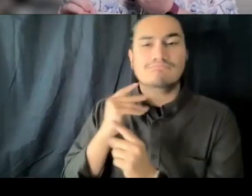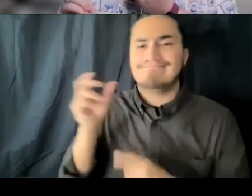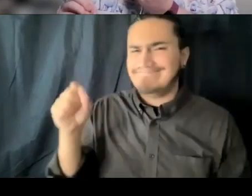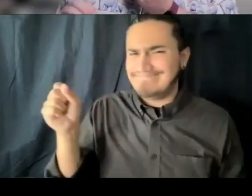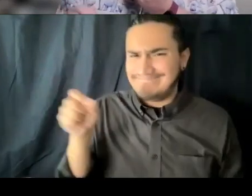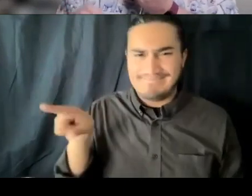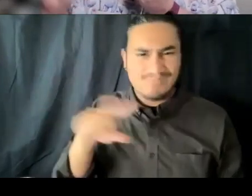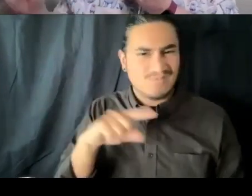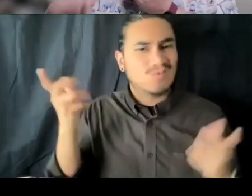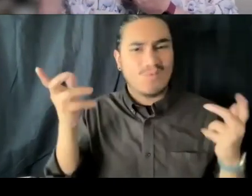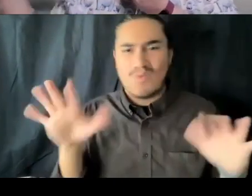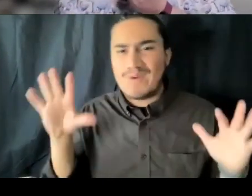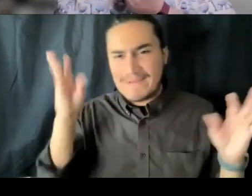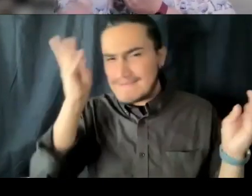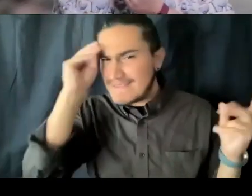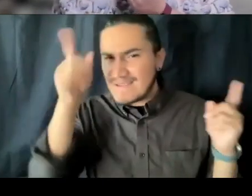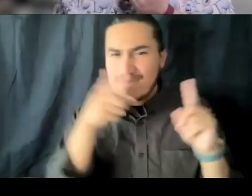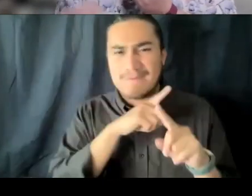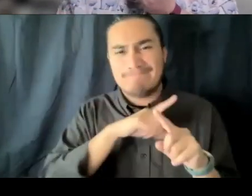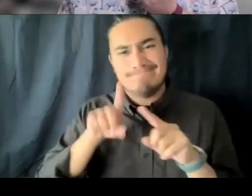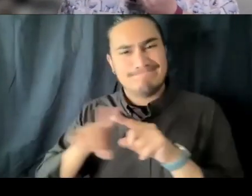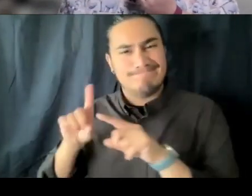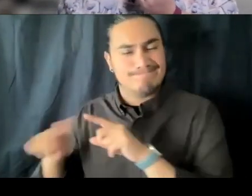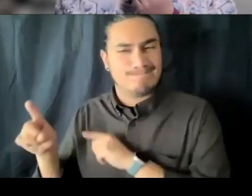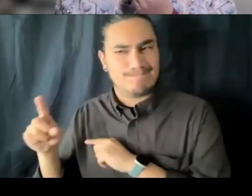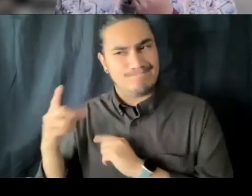about really seeing the uniqueness of each person.